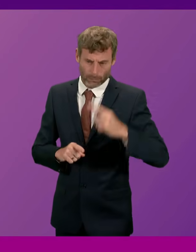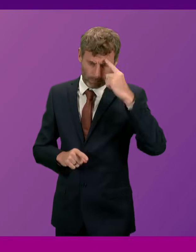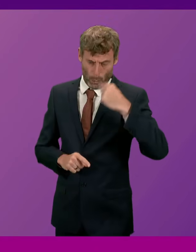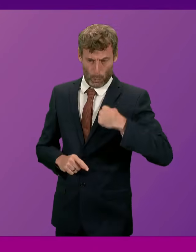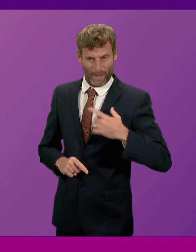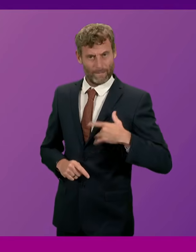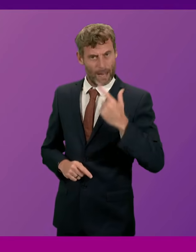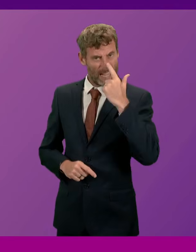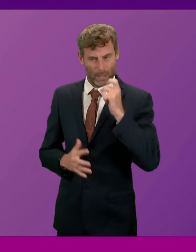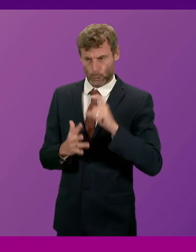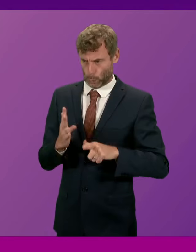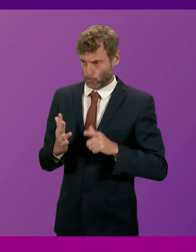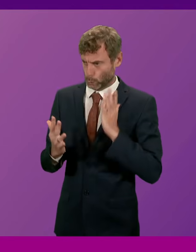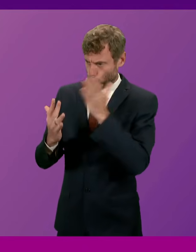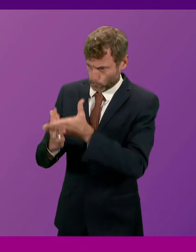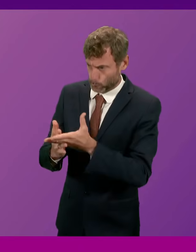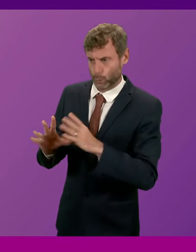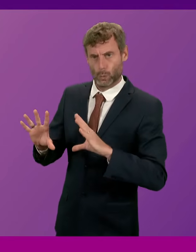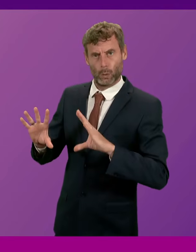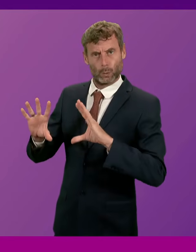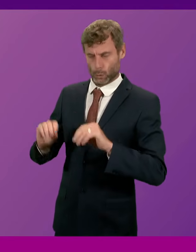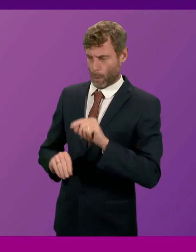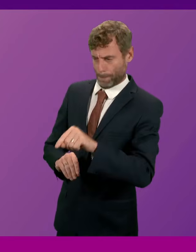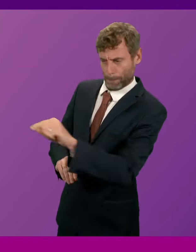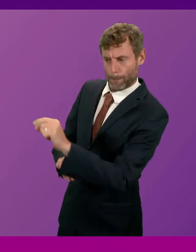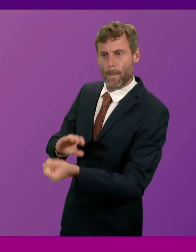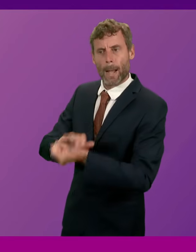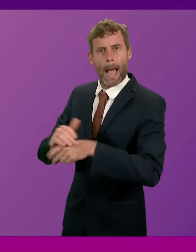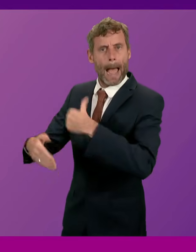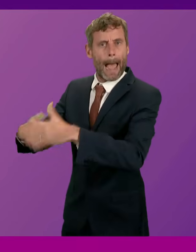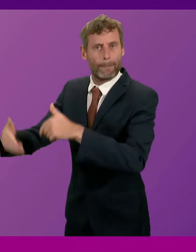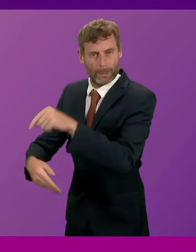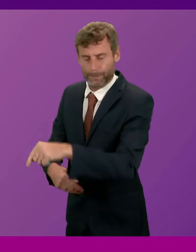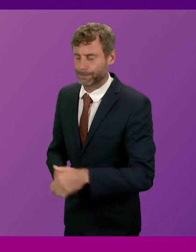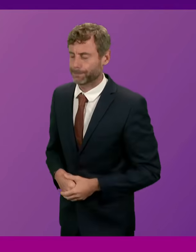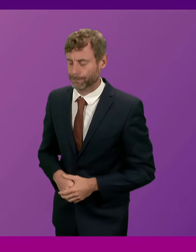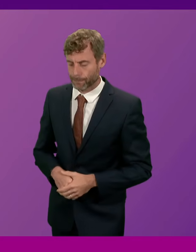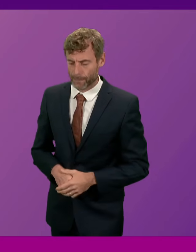Government will take forward to address those issues. I recognise the importance